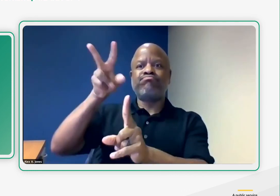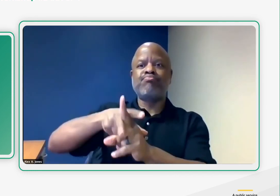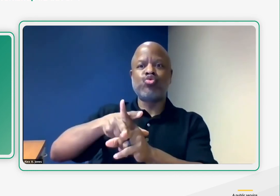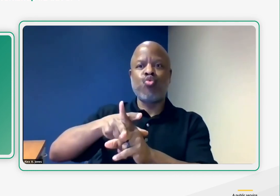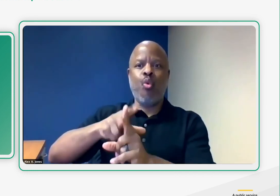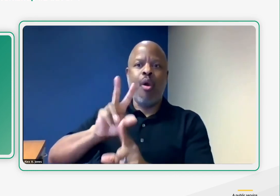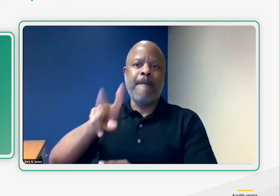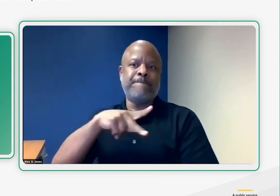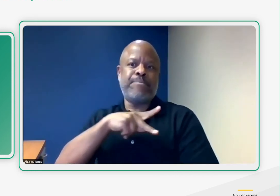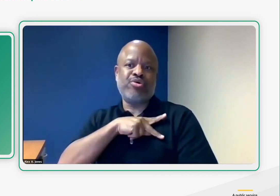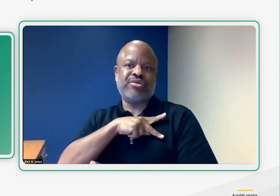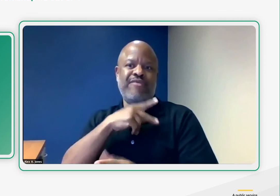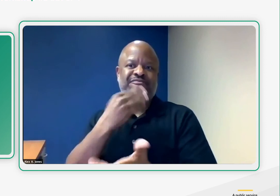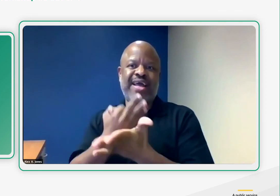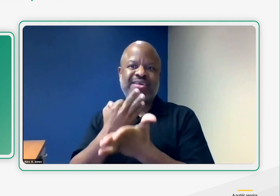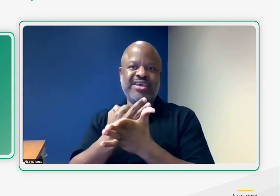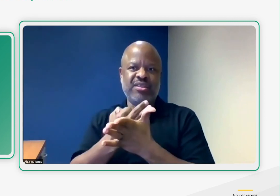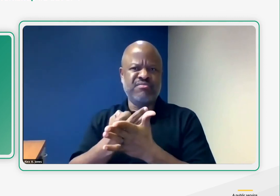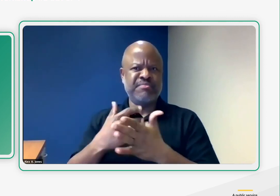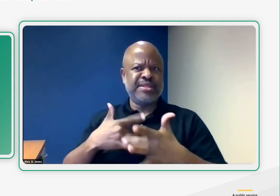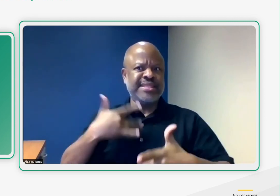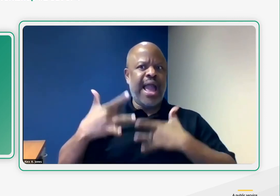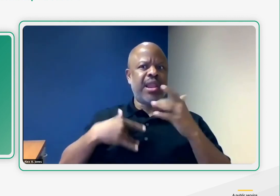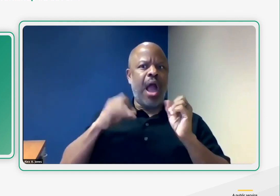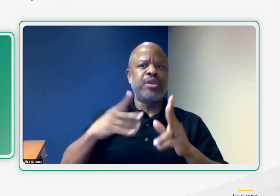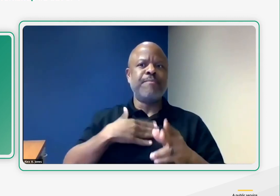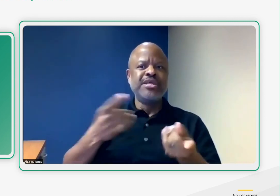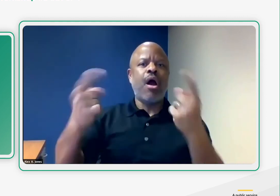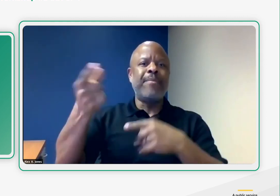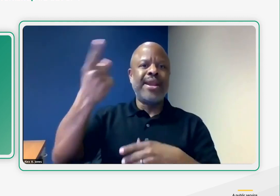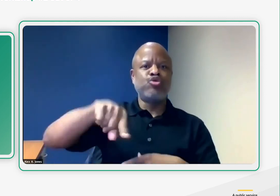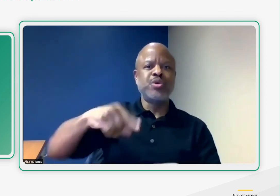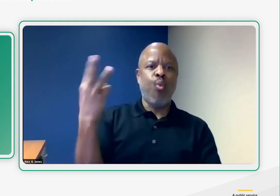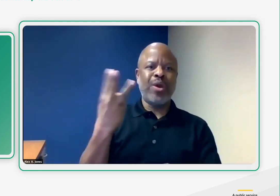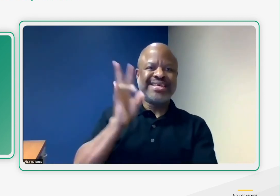how it applies to our personal finances. It's a really exciting opportunity. So, please come next week.